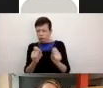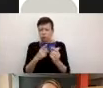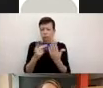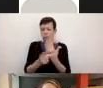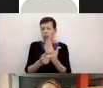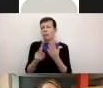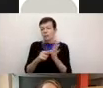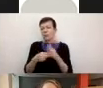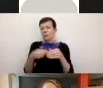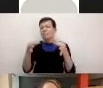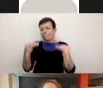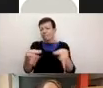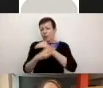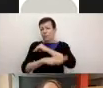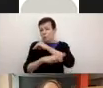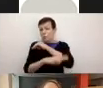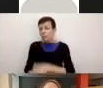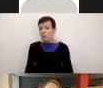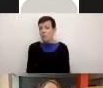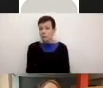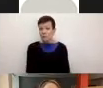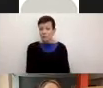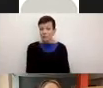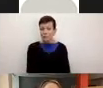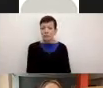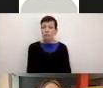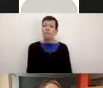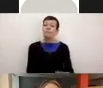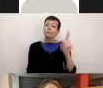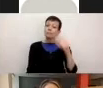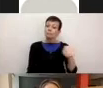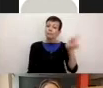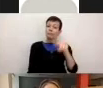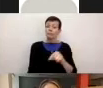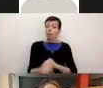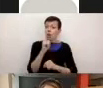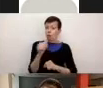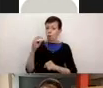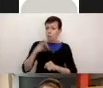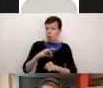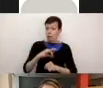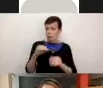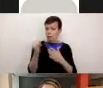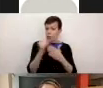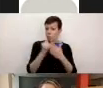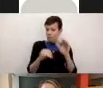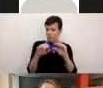So programs for not-for-profit arts organizations.